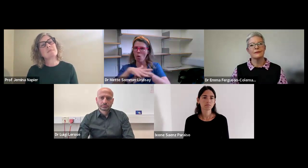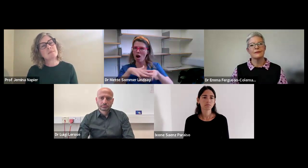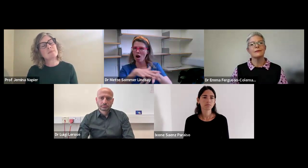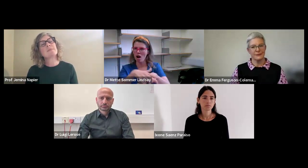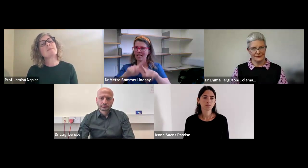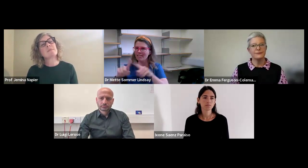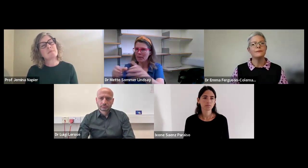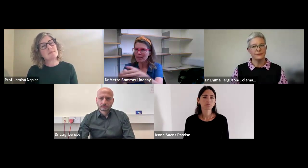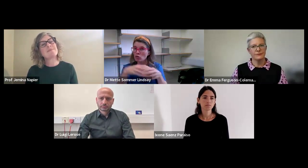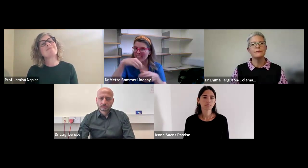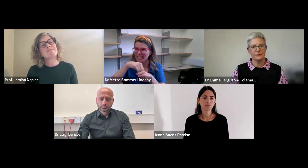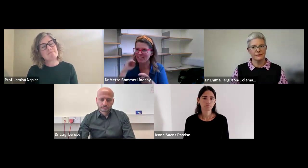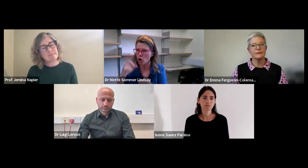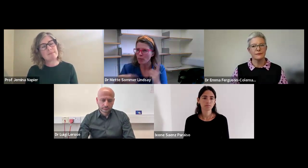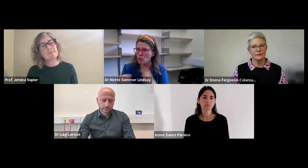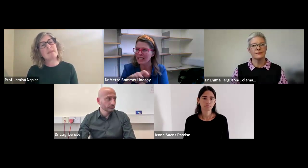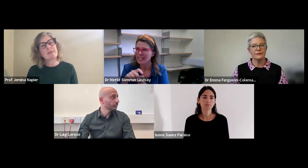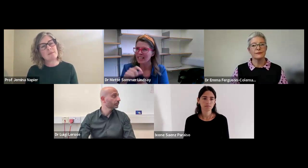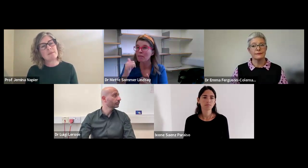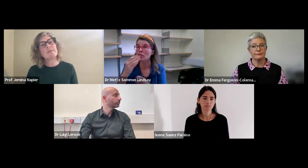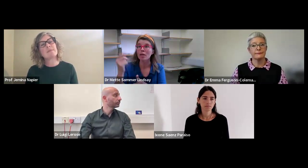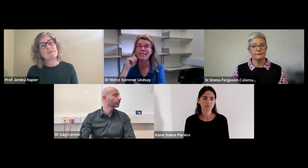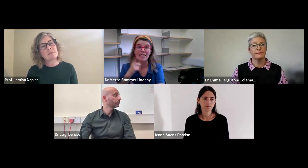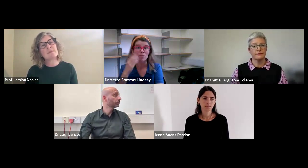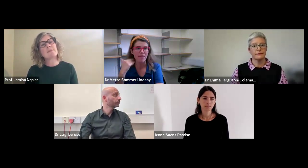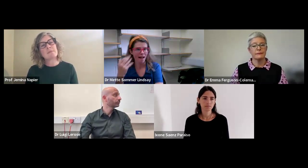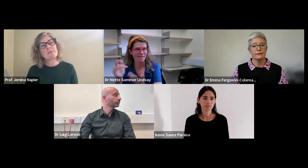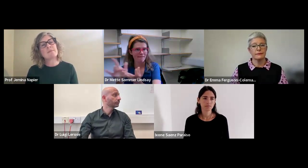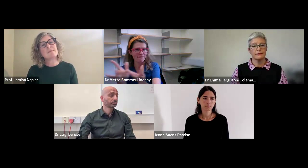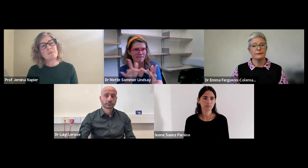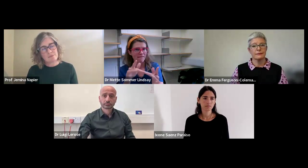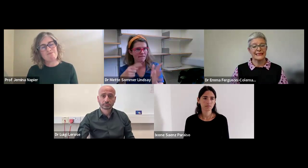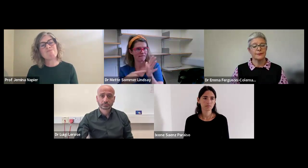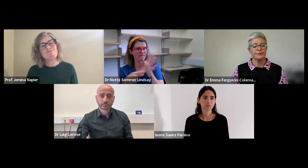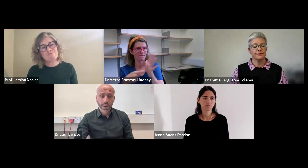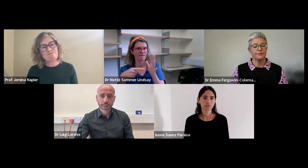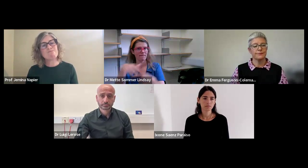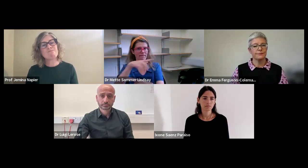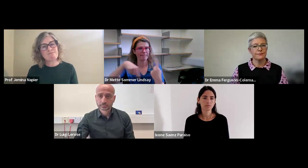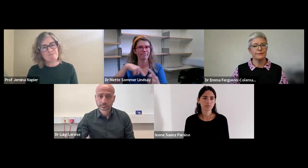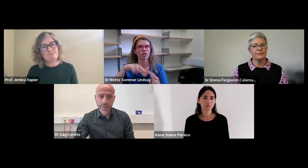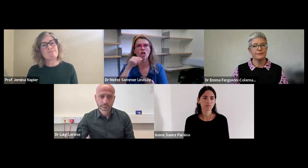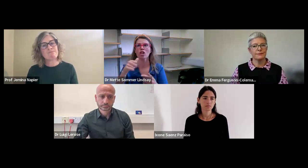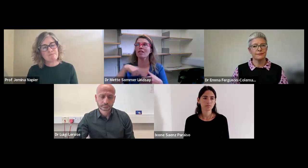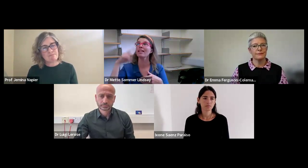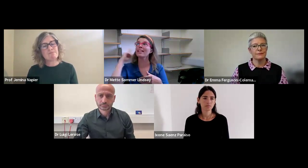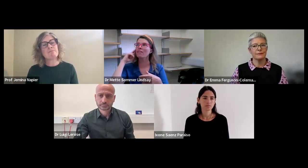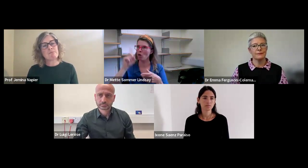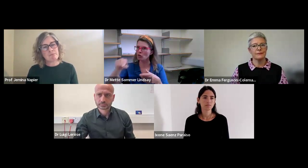we have to give due credence to the importance of networks and how much he leveraged off her